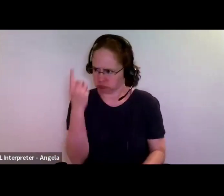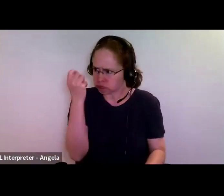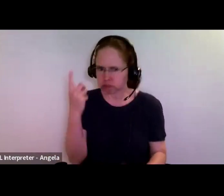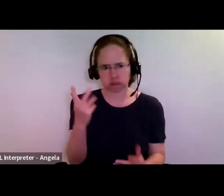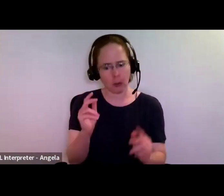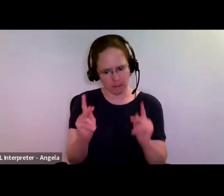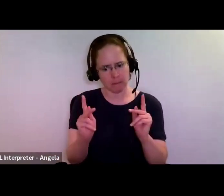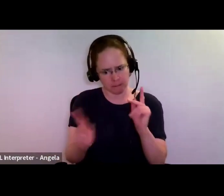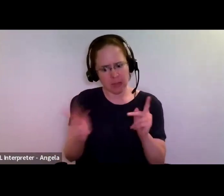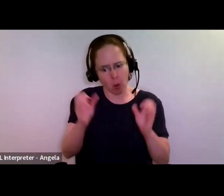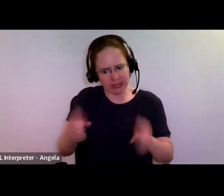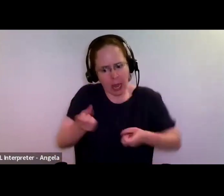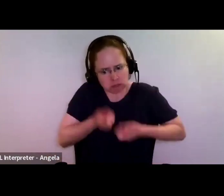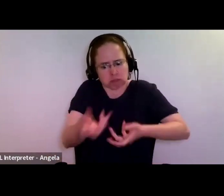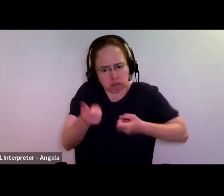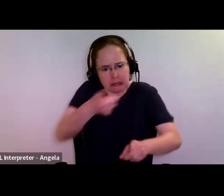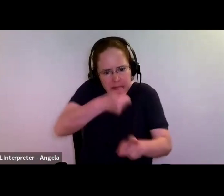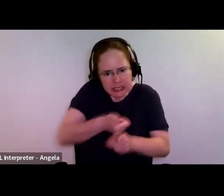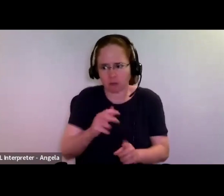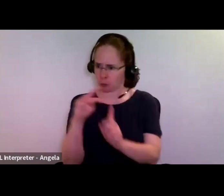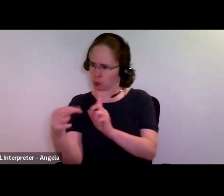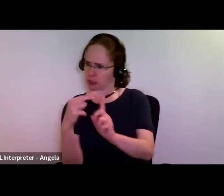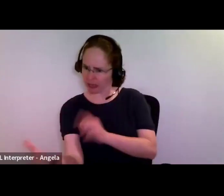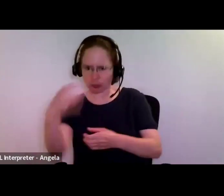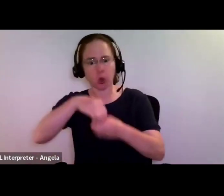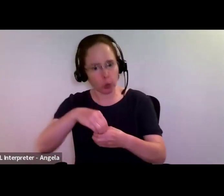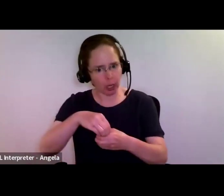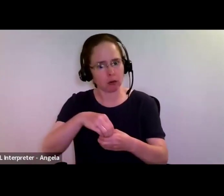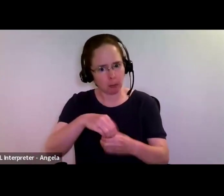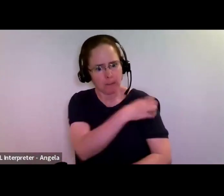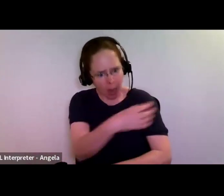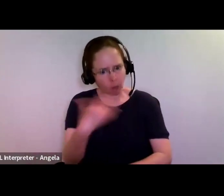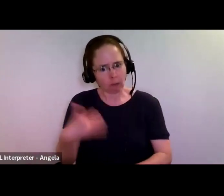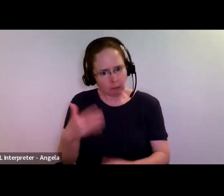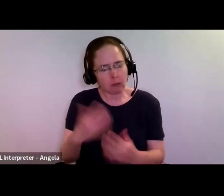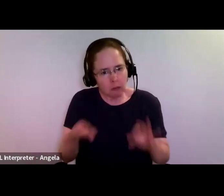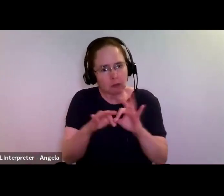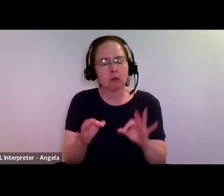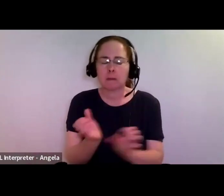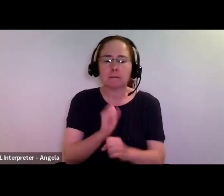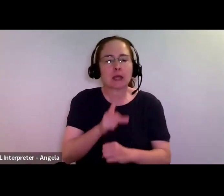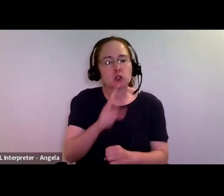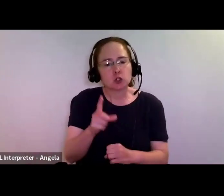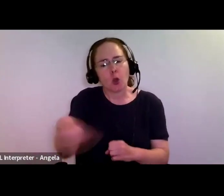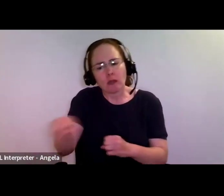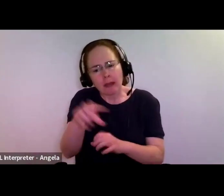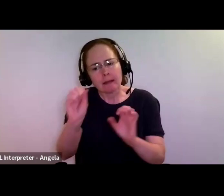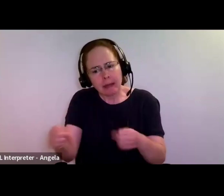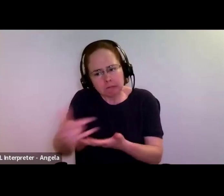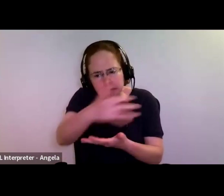their voices and their perspectives included, and the importance of making sure they can get information that is